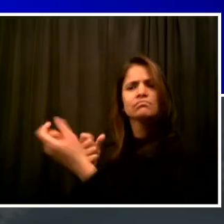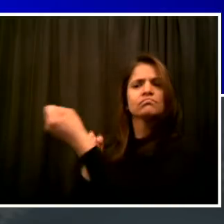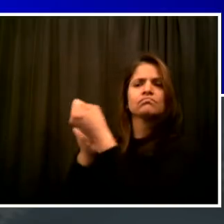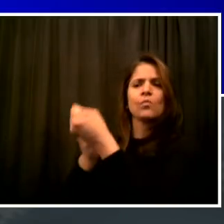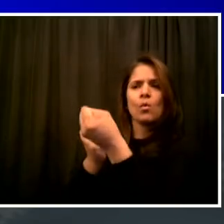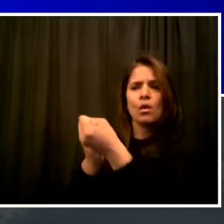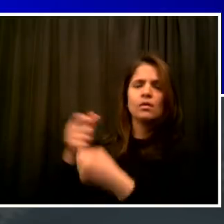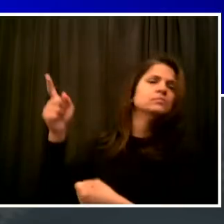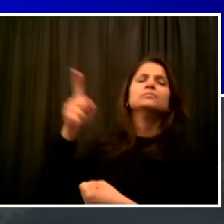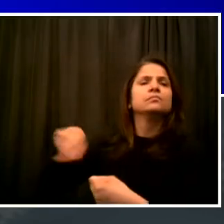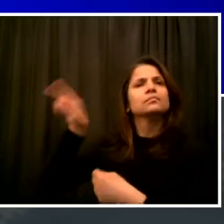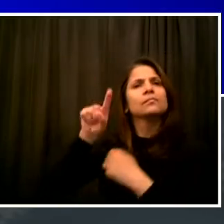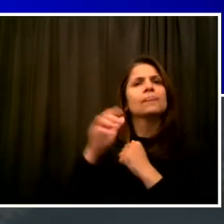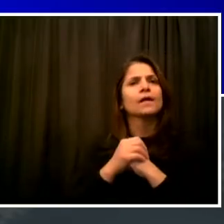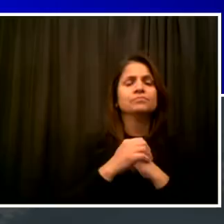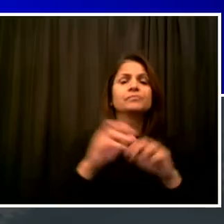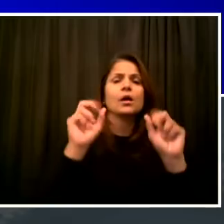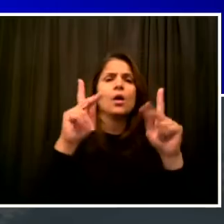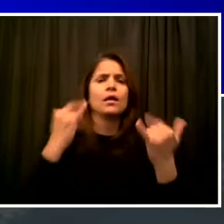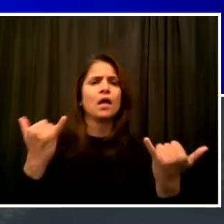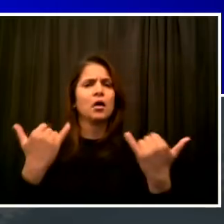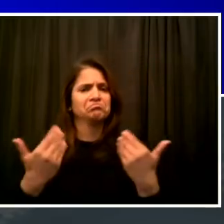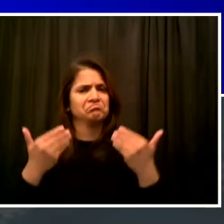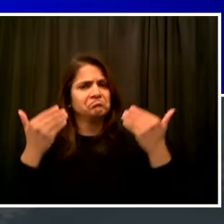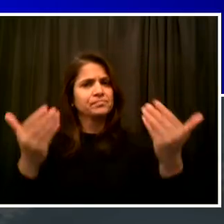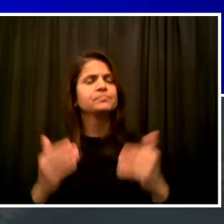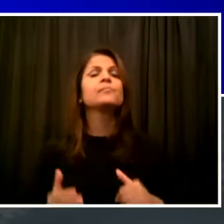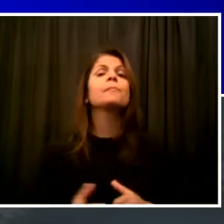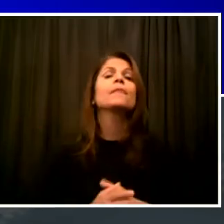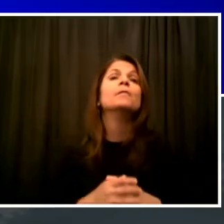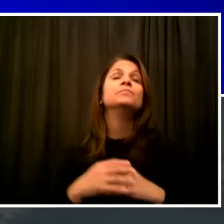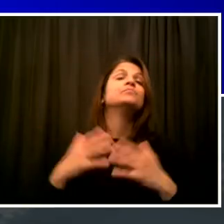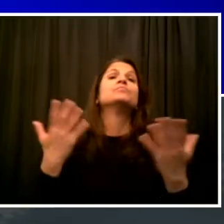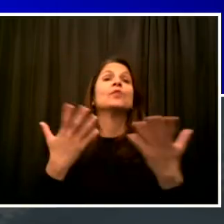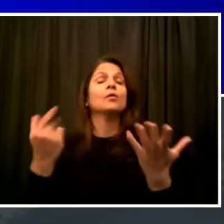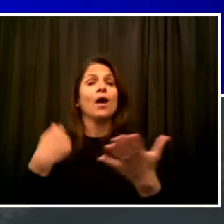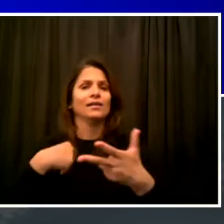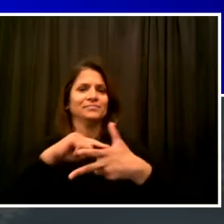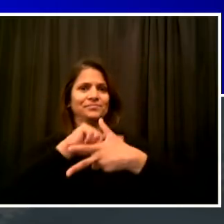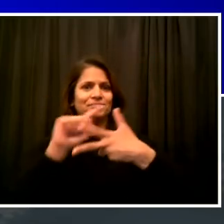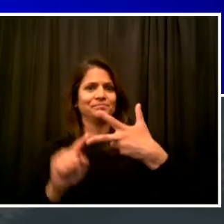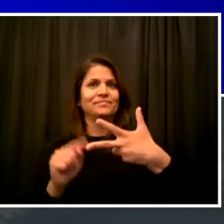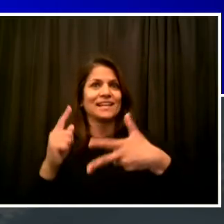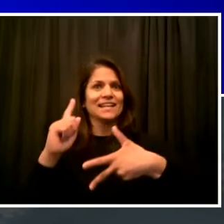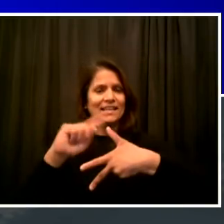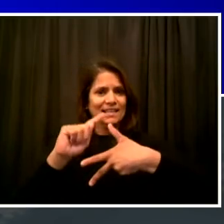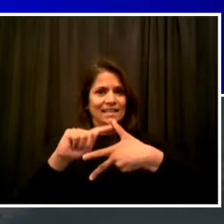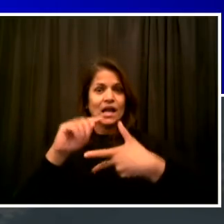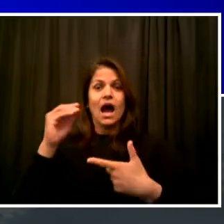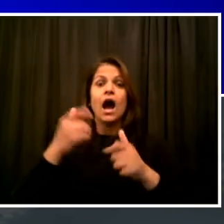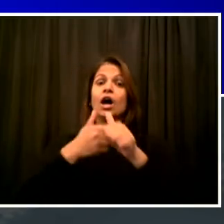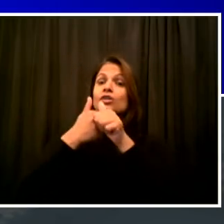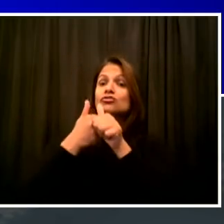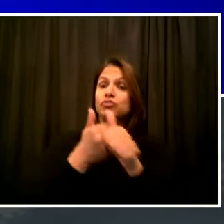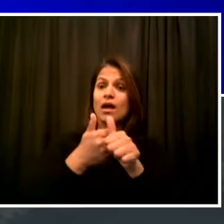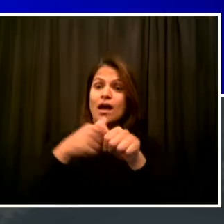WAYS TEYH SUFFERED.